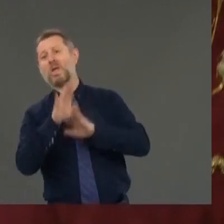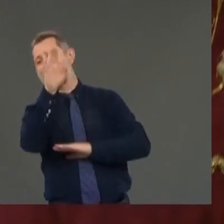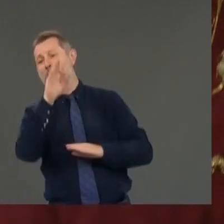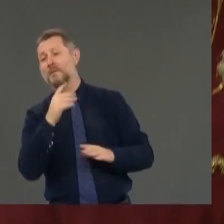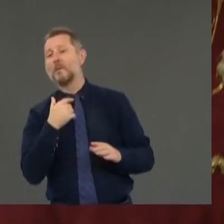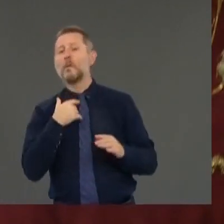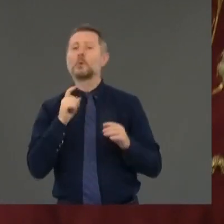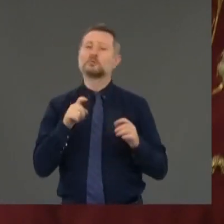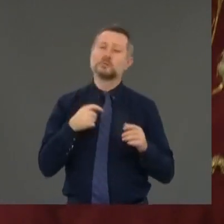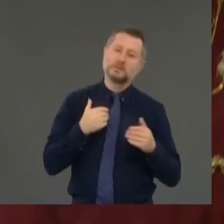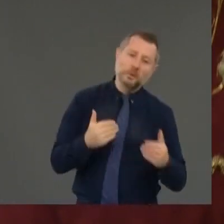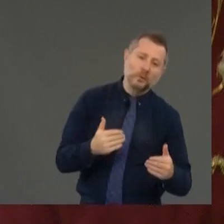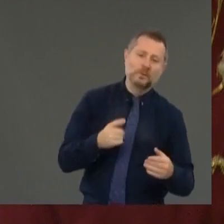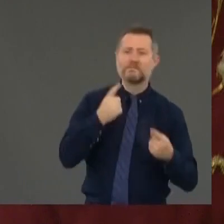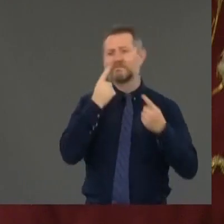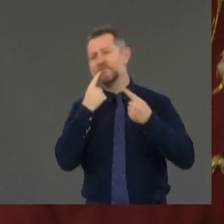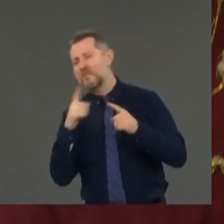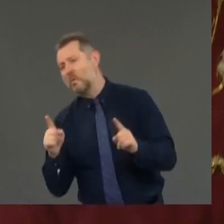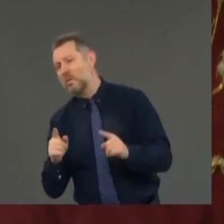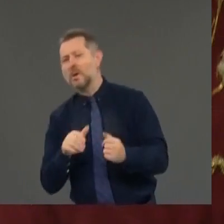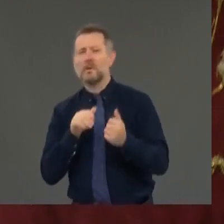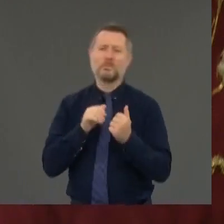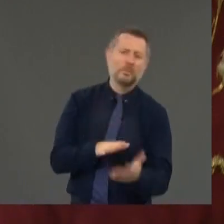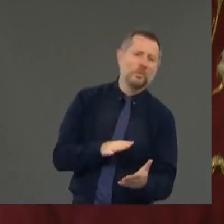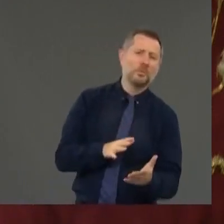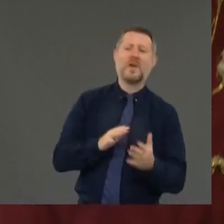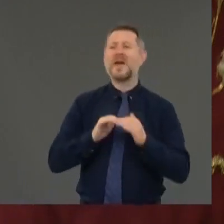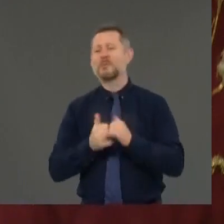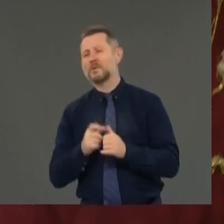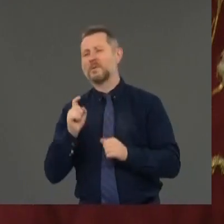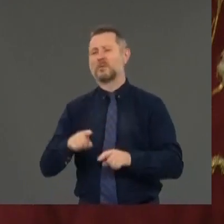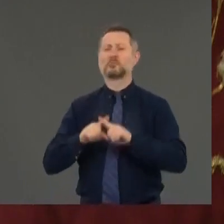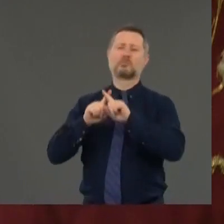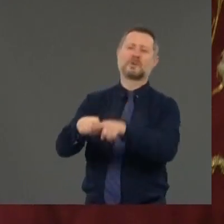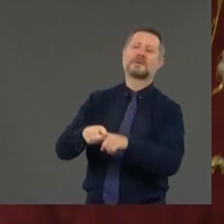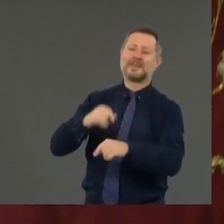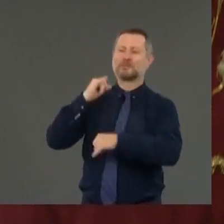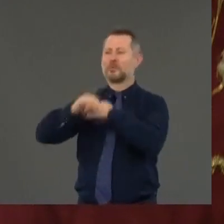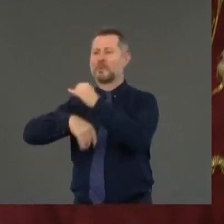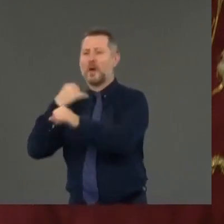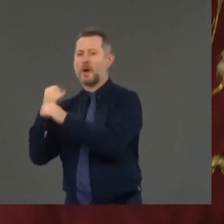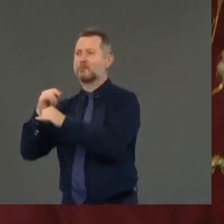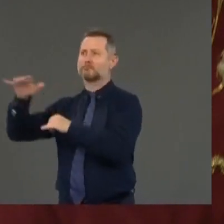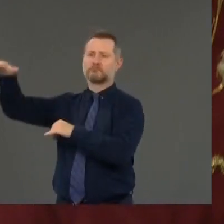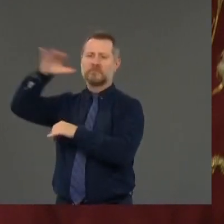LIKELY WE SEE ANOTHER WAVE. WHAT ARE WE LEARNING, HOW DO WE DEAL WITH IT AND GO FORWARD IN A